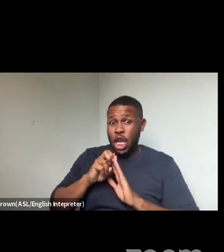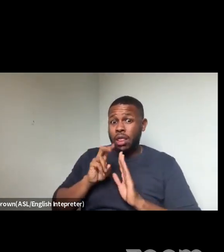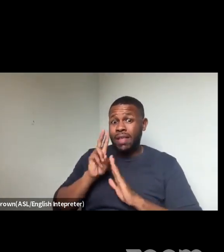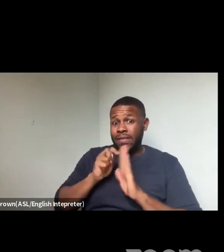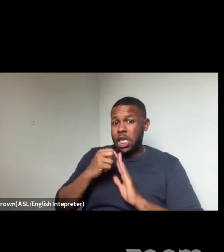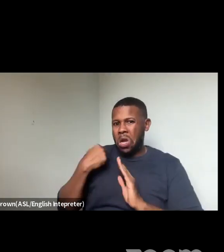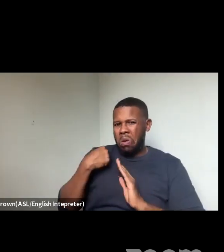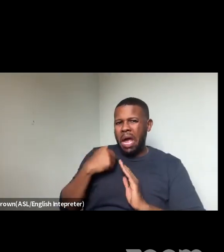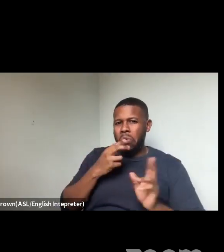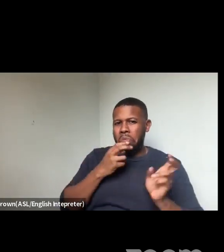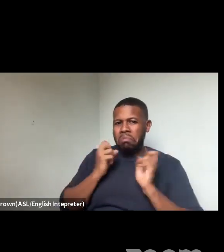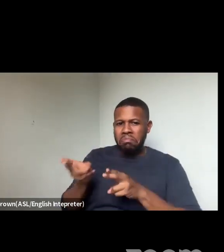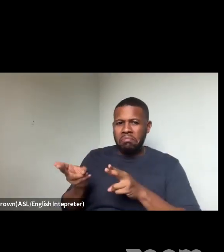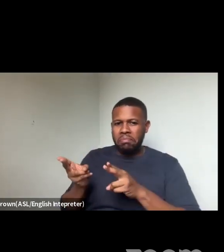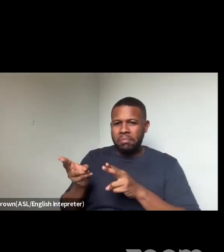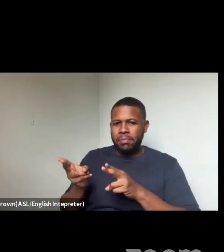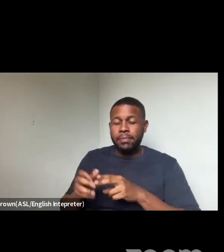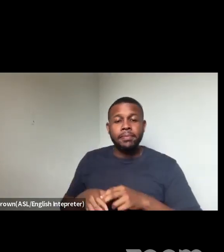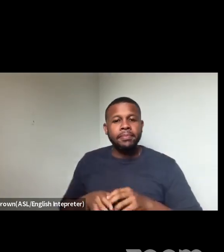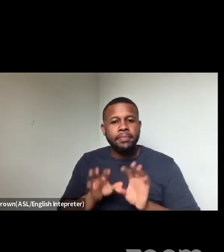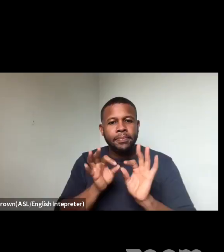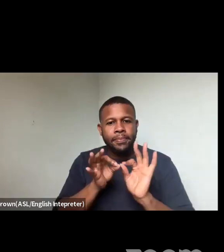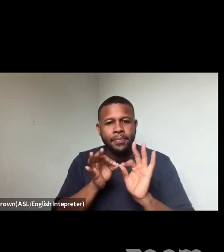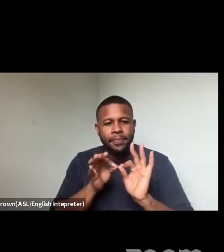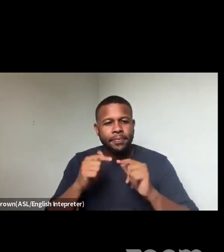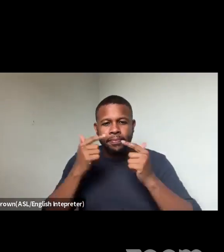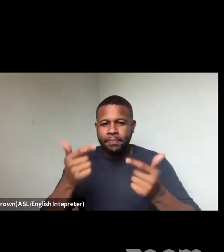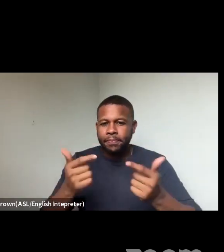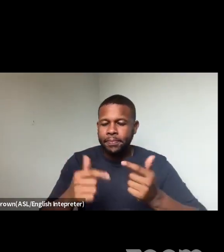large scope and impact versus the politics of possible and what is feasible. So I'm happy